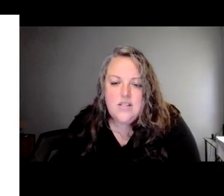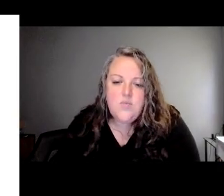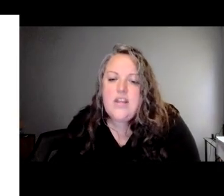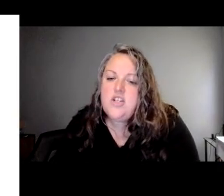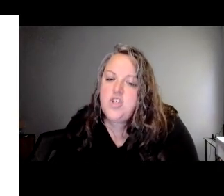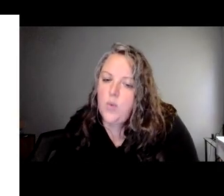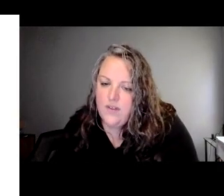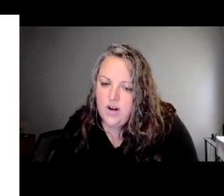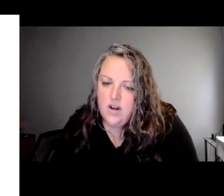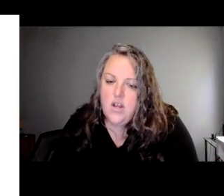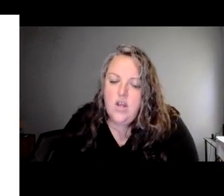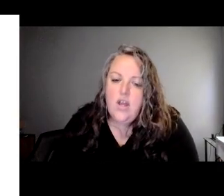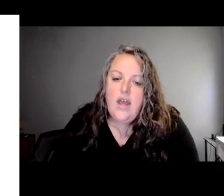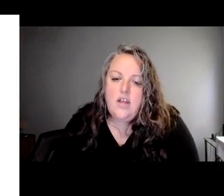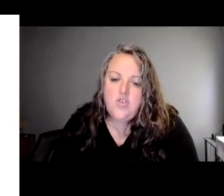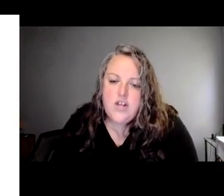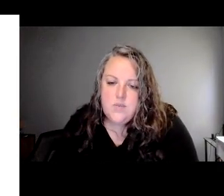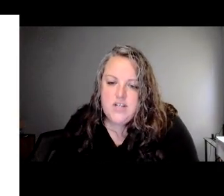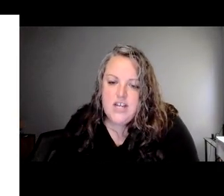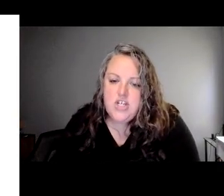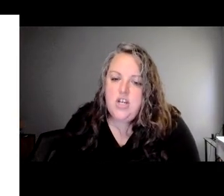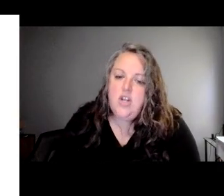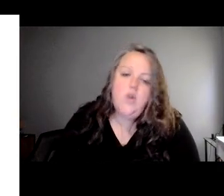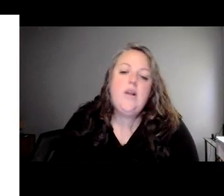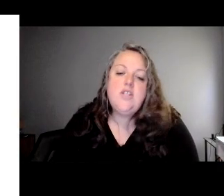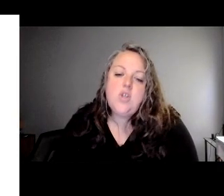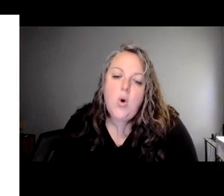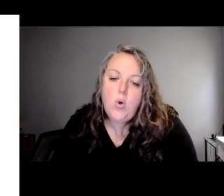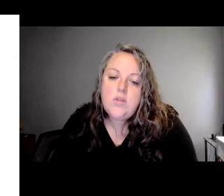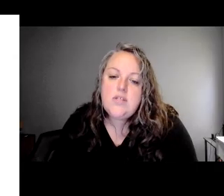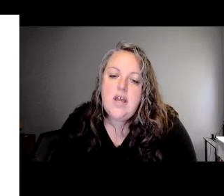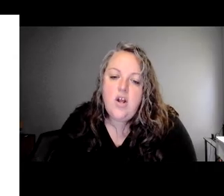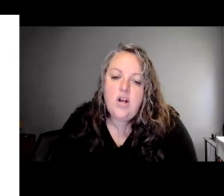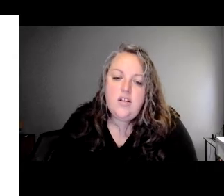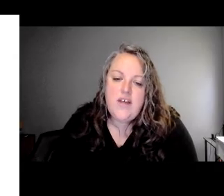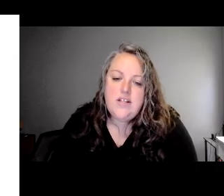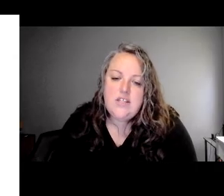is related to weather and transportation. You know, when it's cold and all of that,